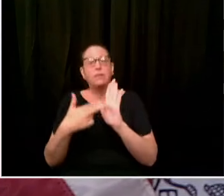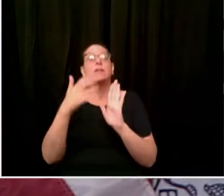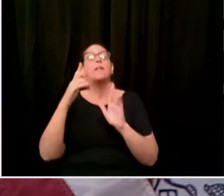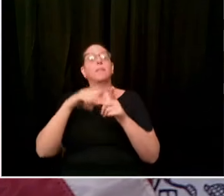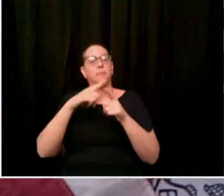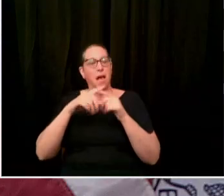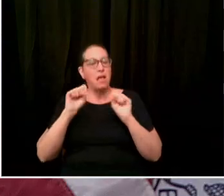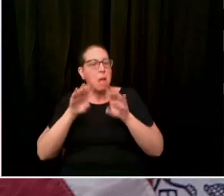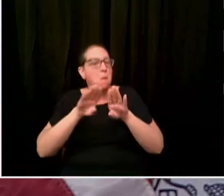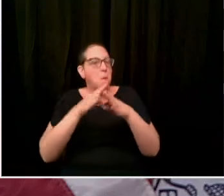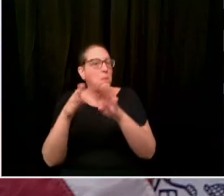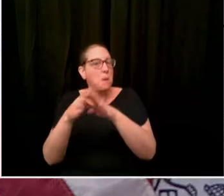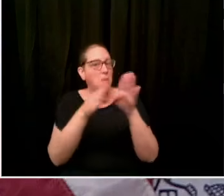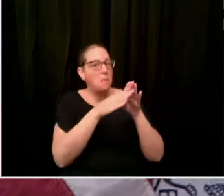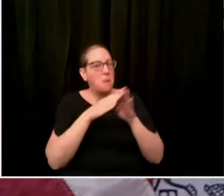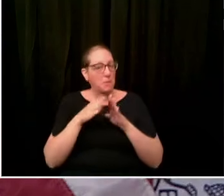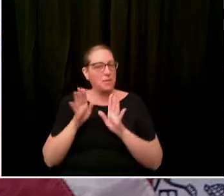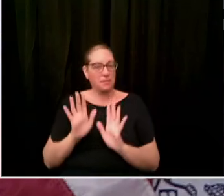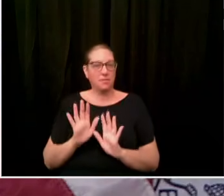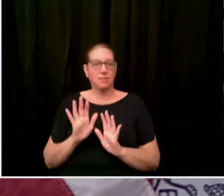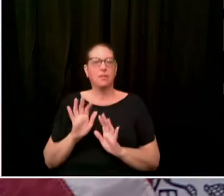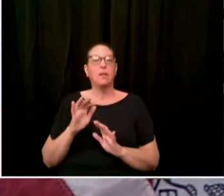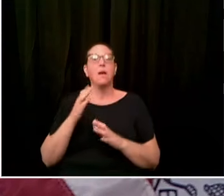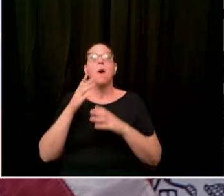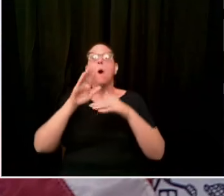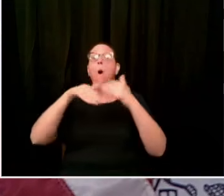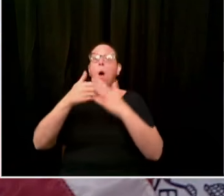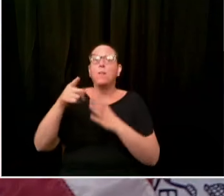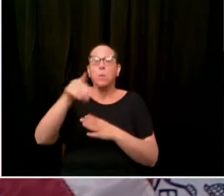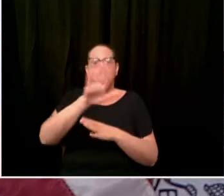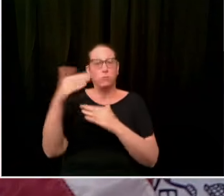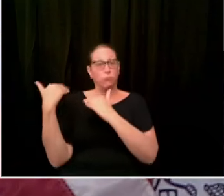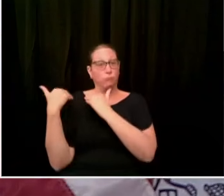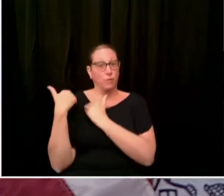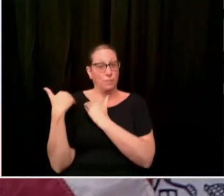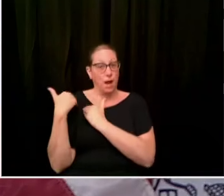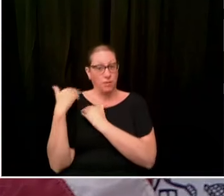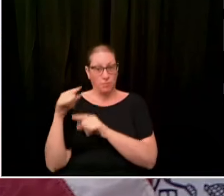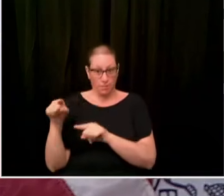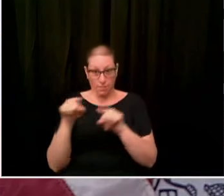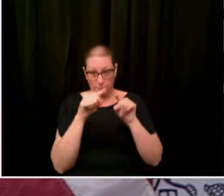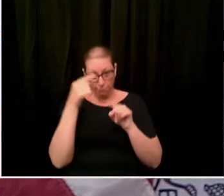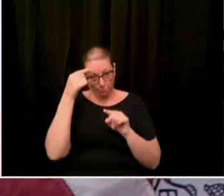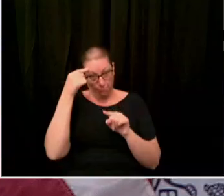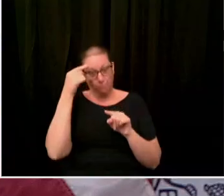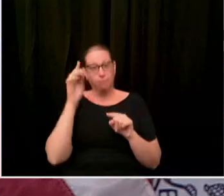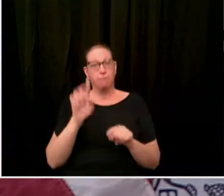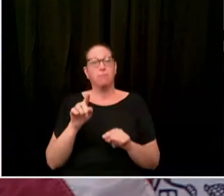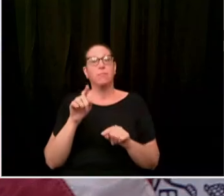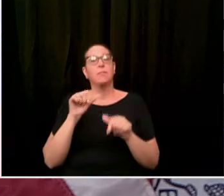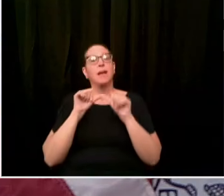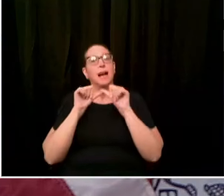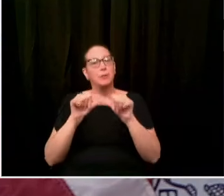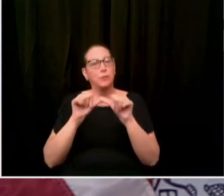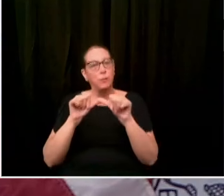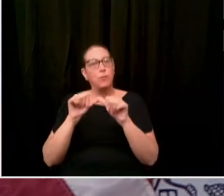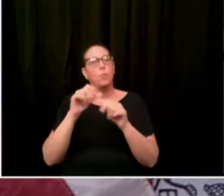AS GREAT AS NEW YORKERS CAN BE, THEN WE GET THERE. IT'S EVERYONE'S RESPONSIBILITY. WE'RE ALL IN THIS TOGETHER. SO KEEP DOING